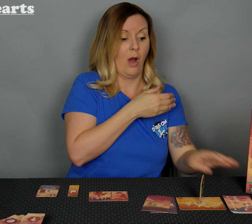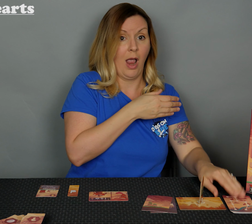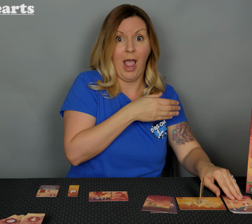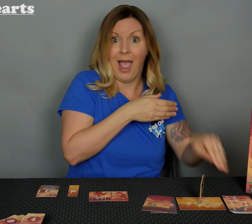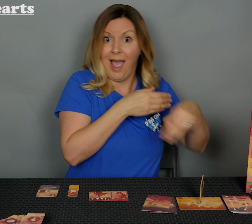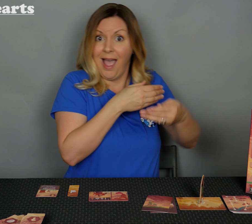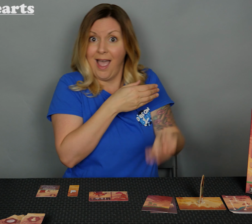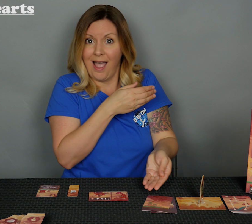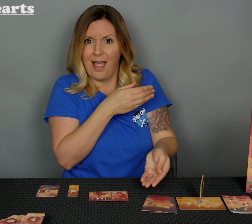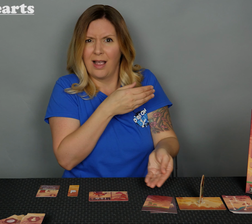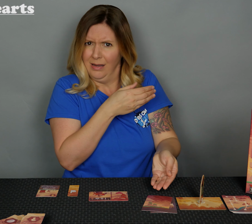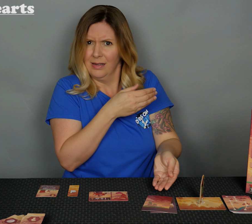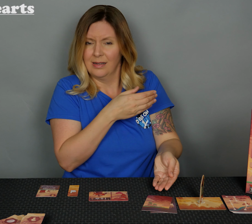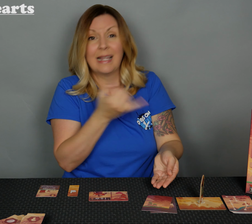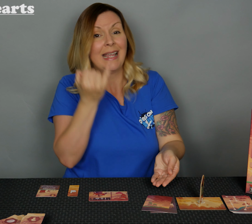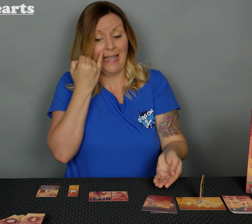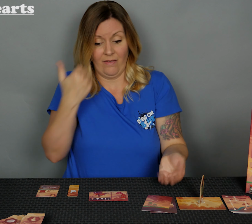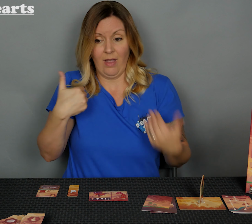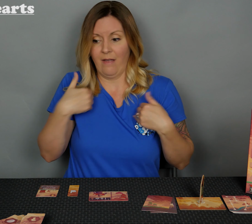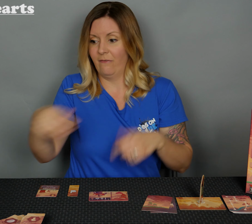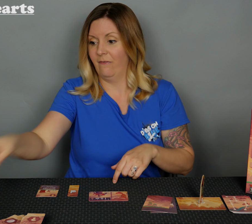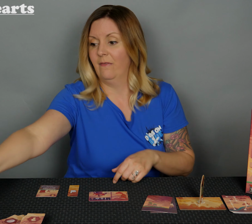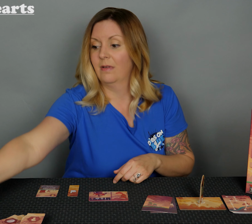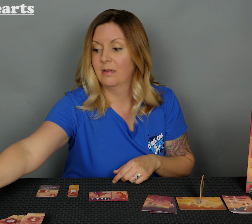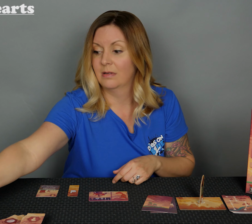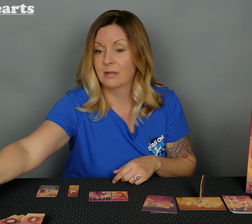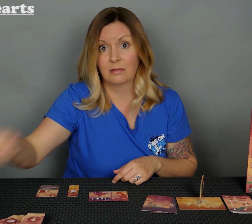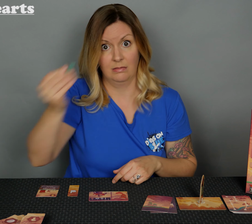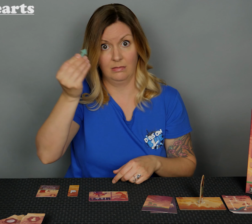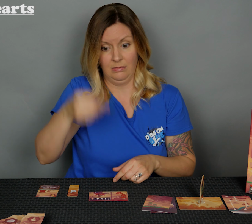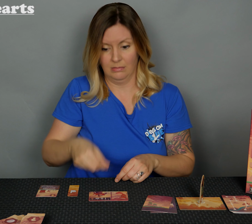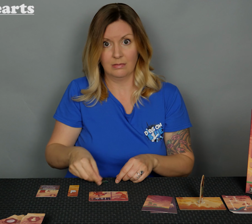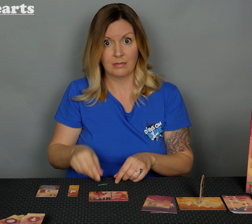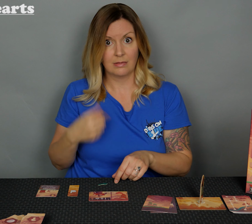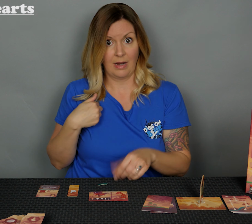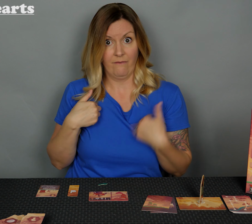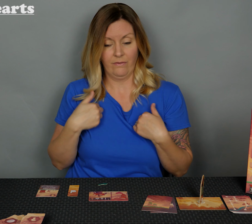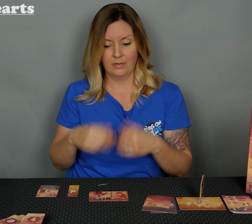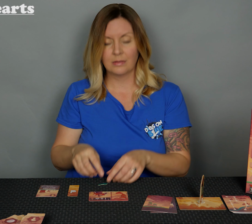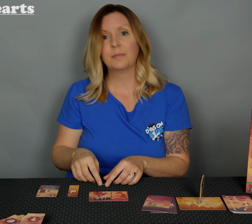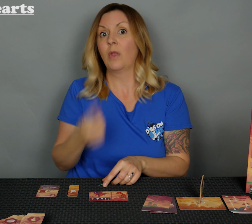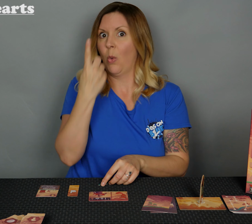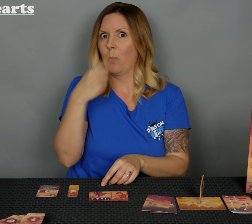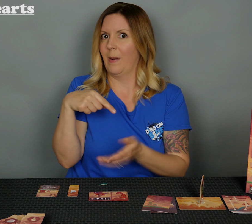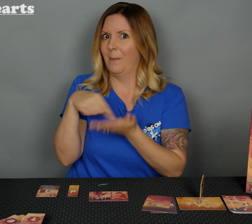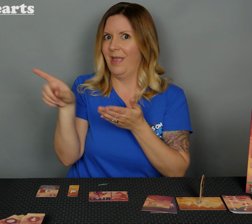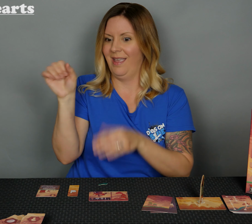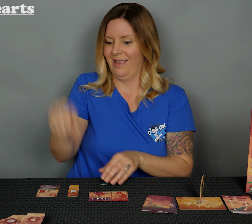the level. Before drawing the level card, if you have a jump token, you can pay the token by putting